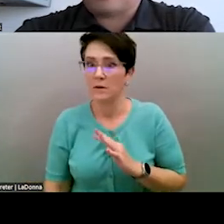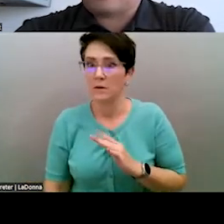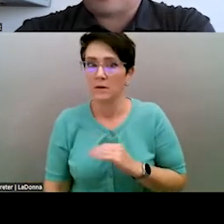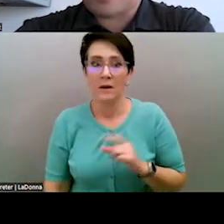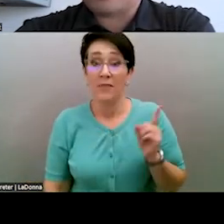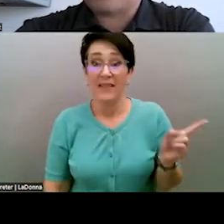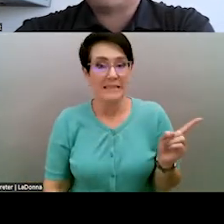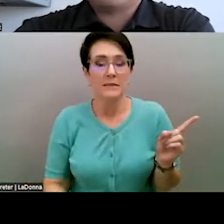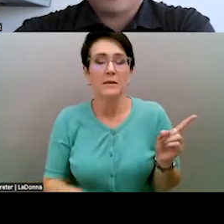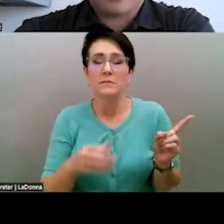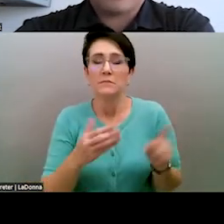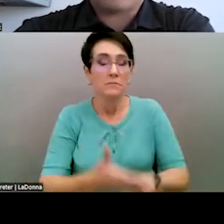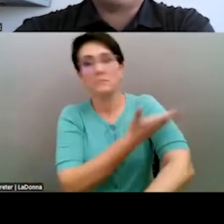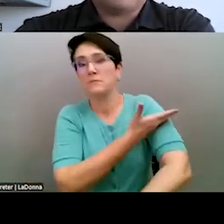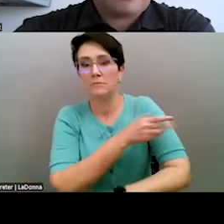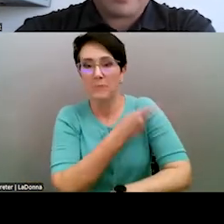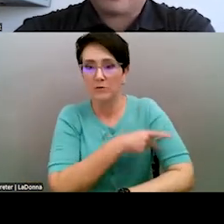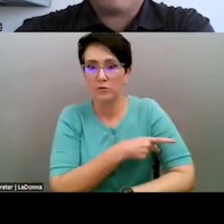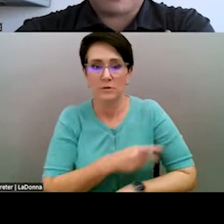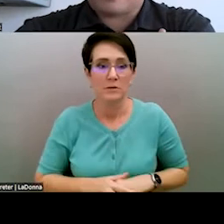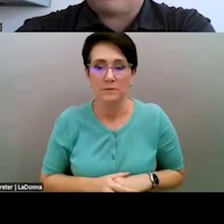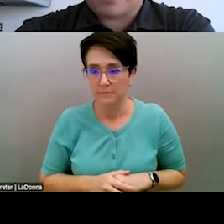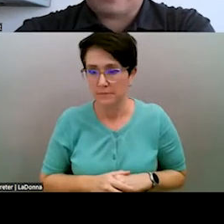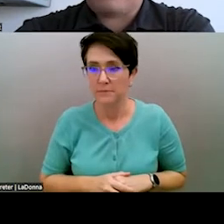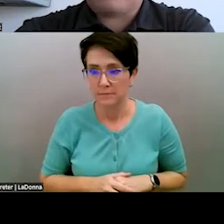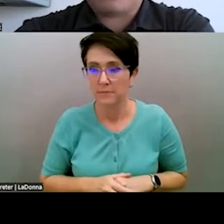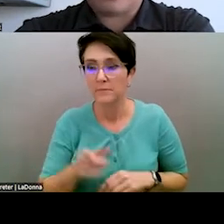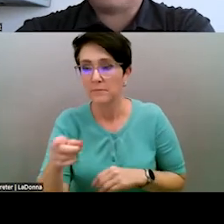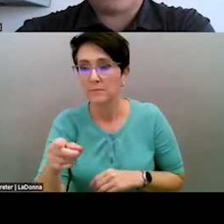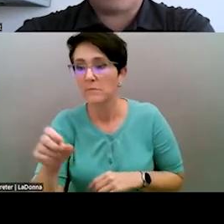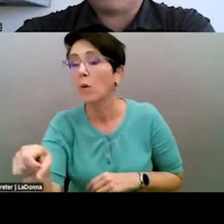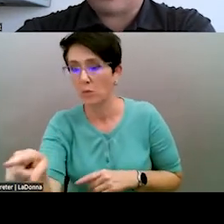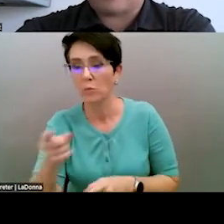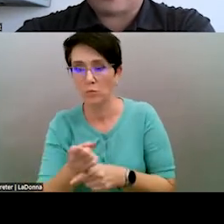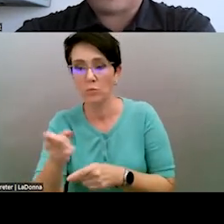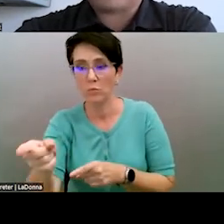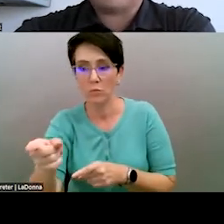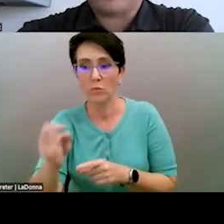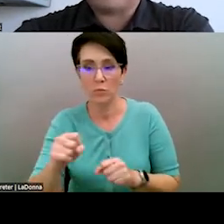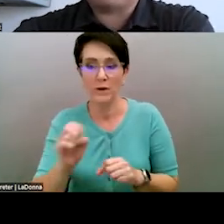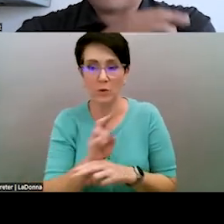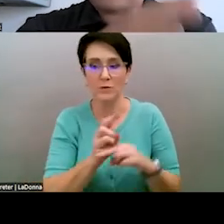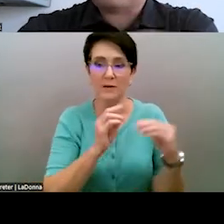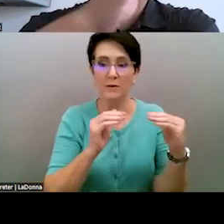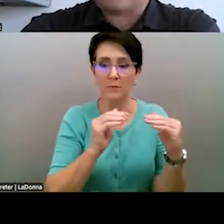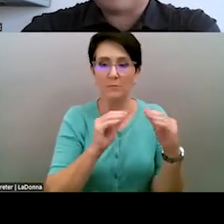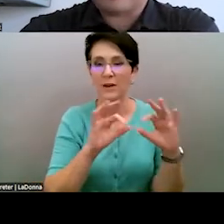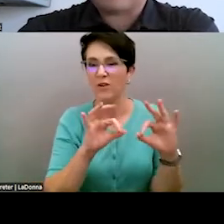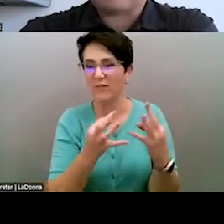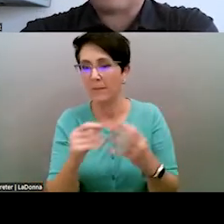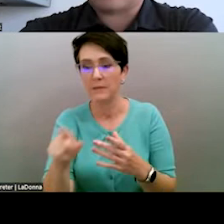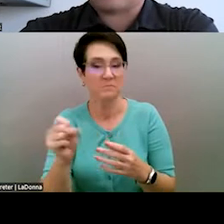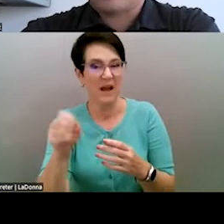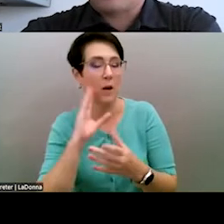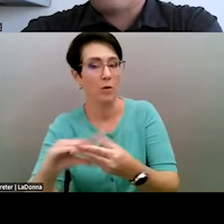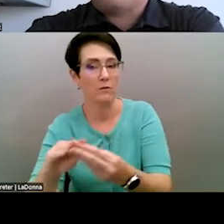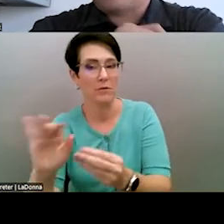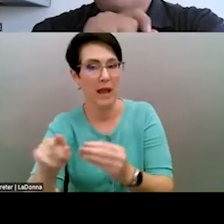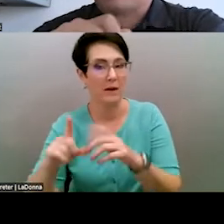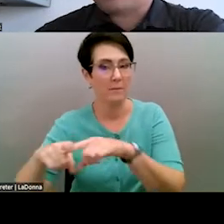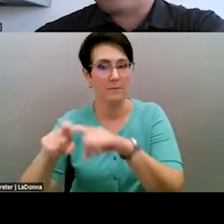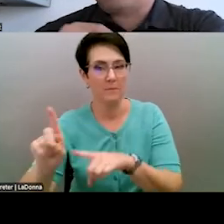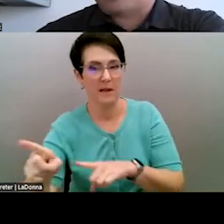OF PATIENTS. , YEAH, WE HAVE, PEER SUPPORTERS, A BIG TEAM. GET INTO THAT IN A SECOND. ONE OF THE